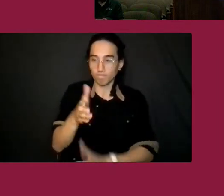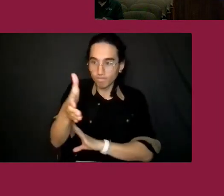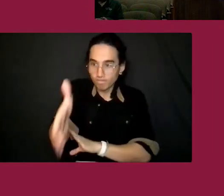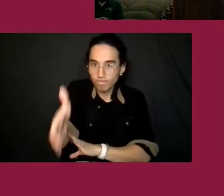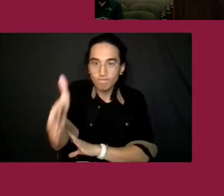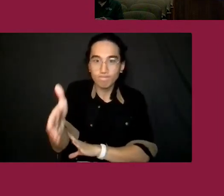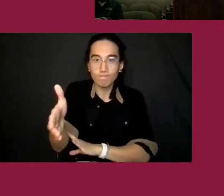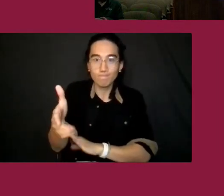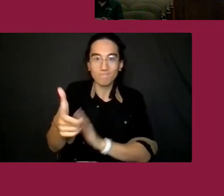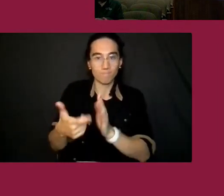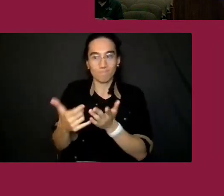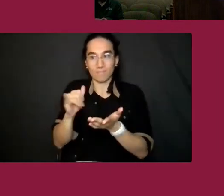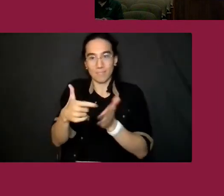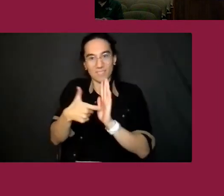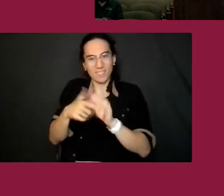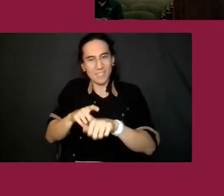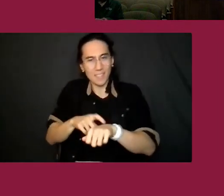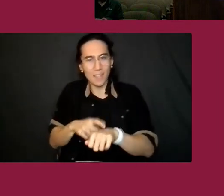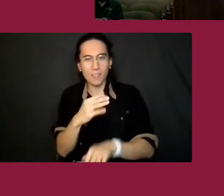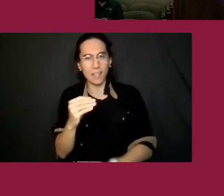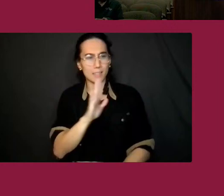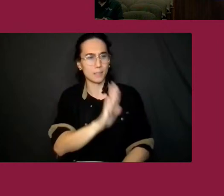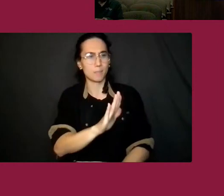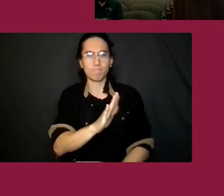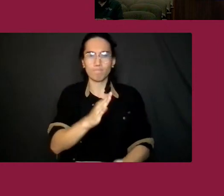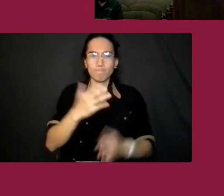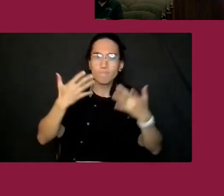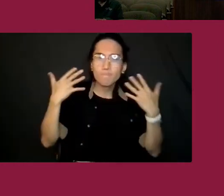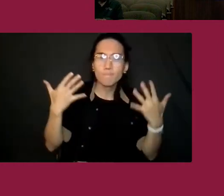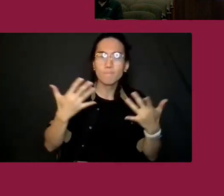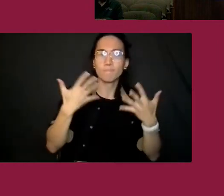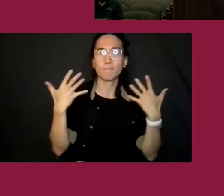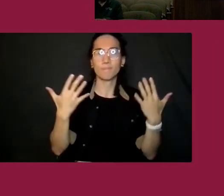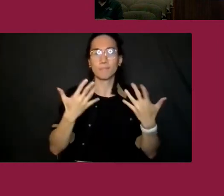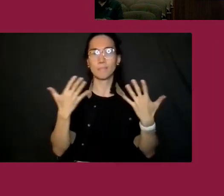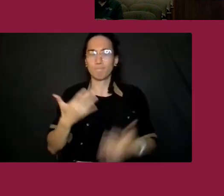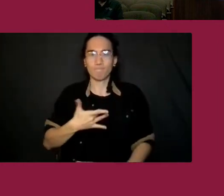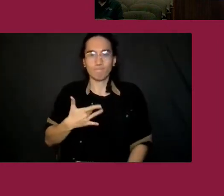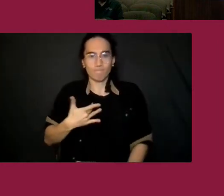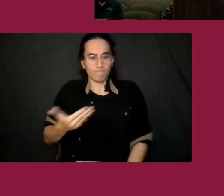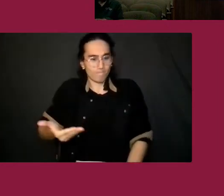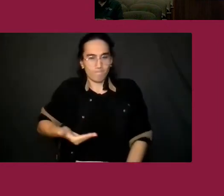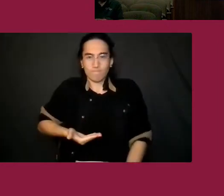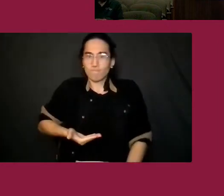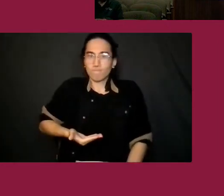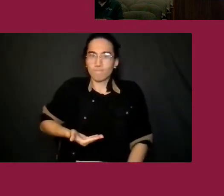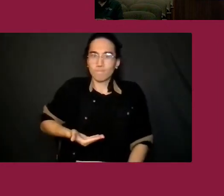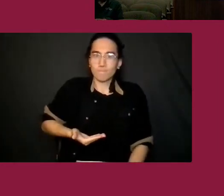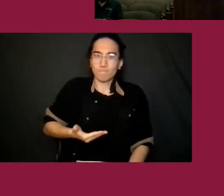His welcoming demeanor always reminded me that he knew why he was here.